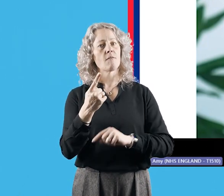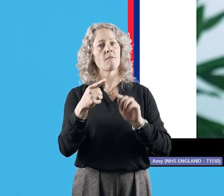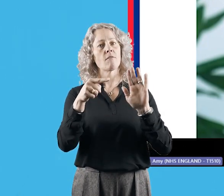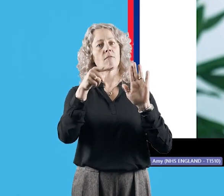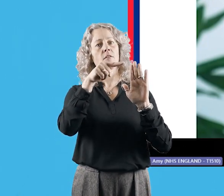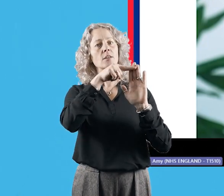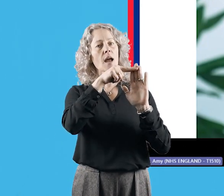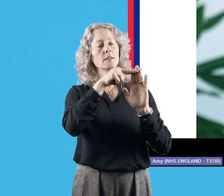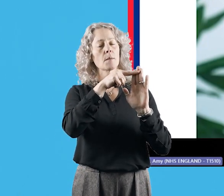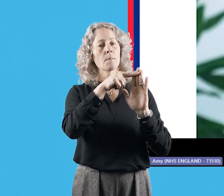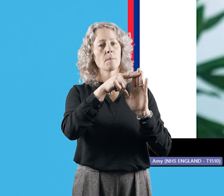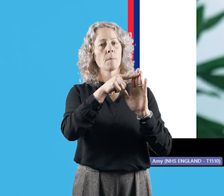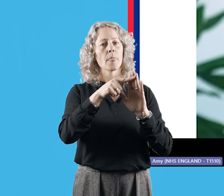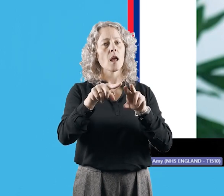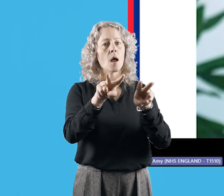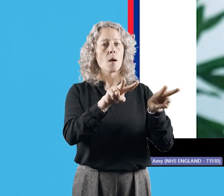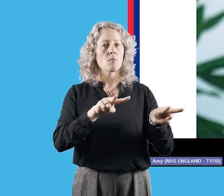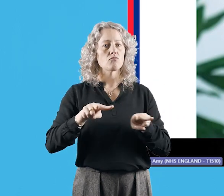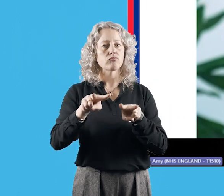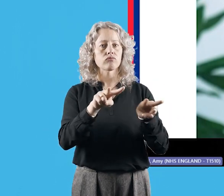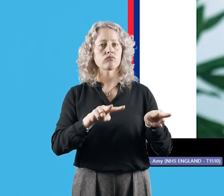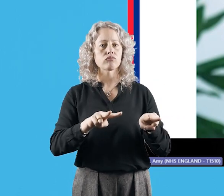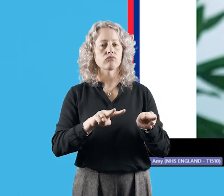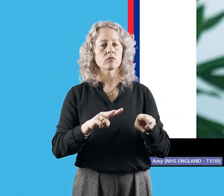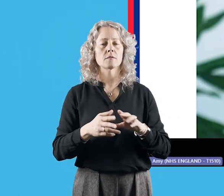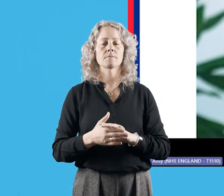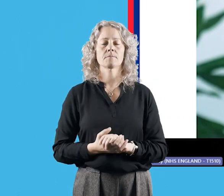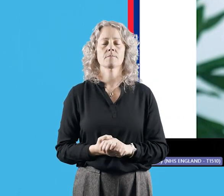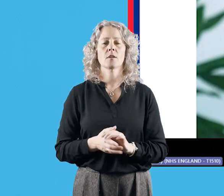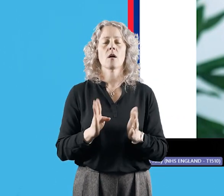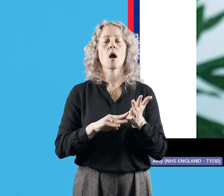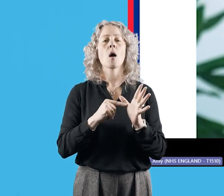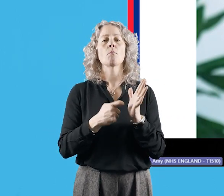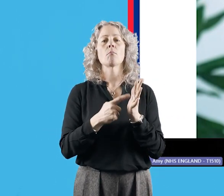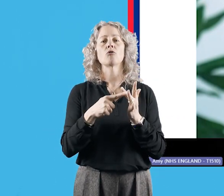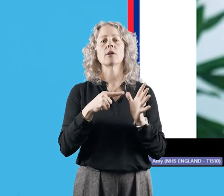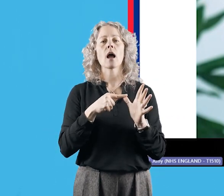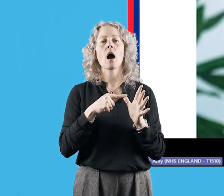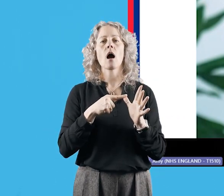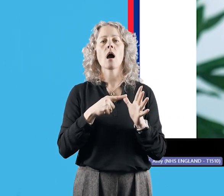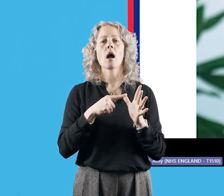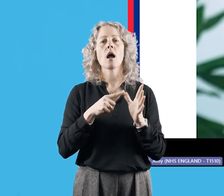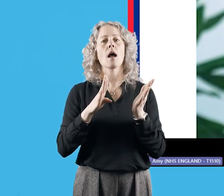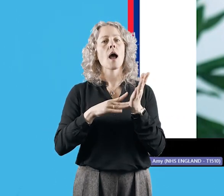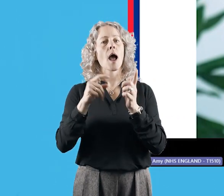pre-recorded message from Maria Caulfield, Minister for Women and for Mental Health.